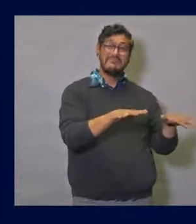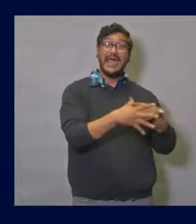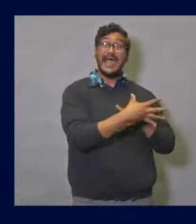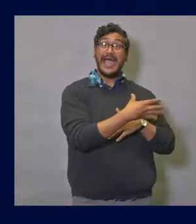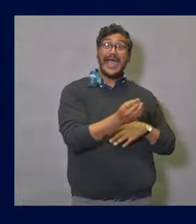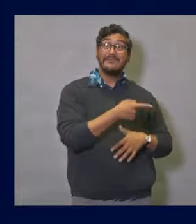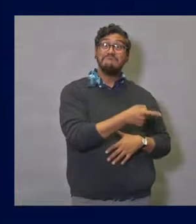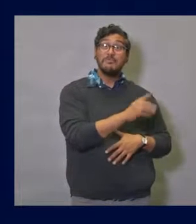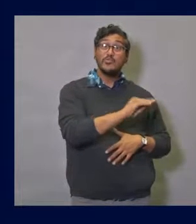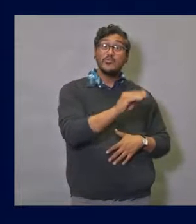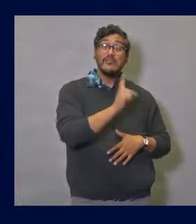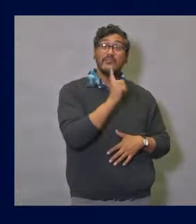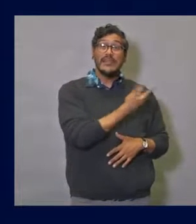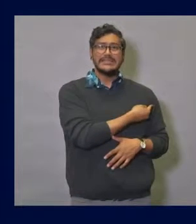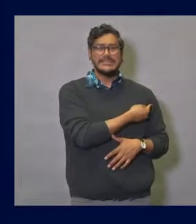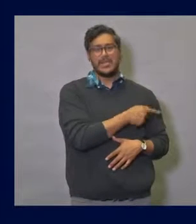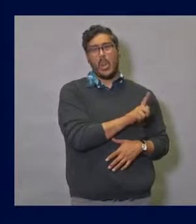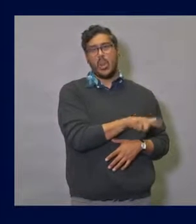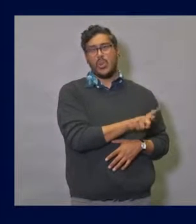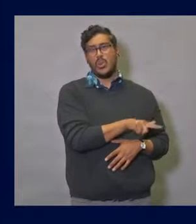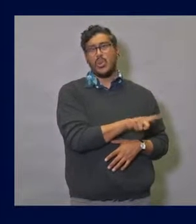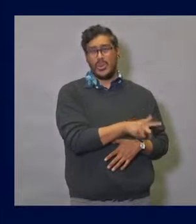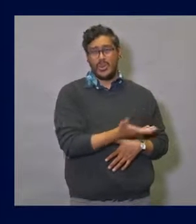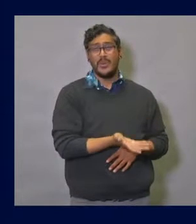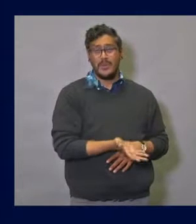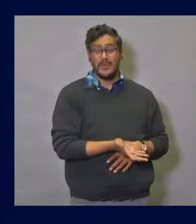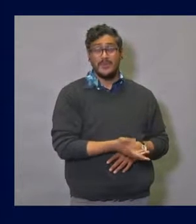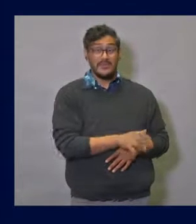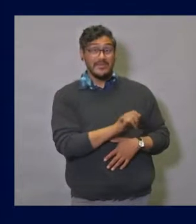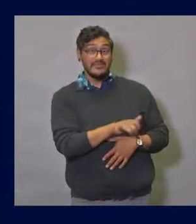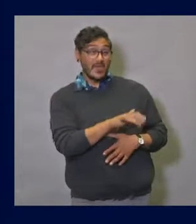LOS ÁNGELES, SIRVEN A LAS